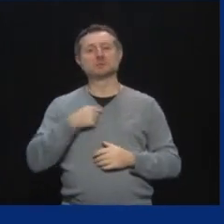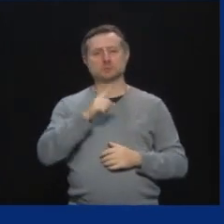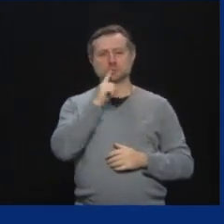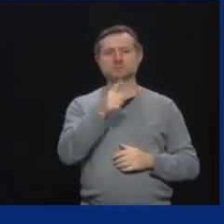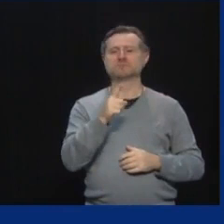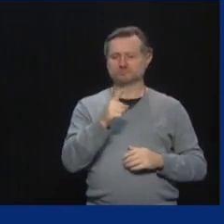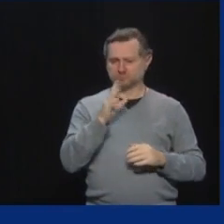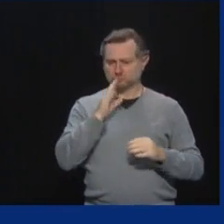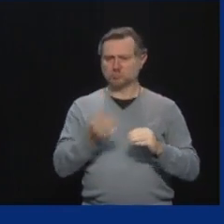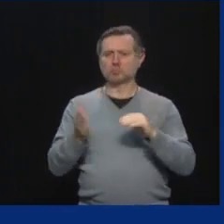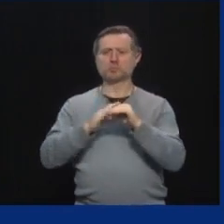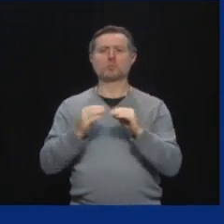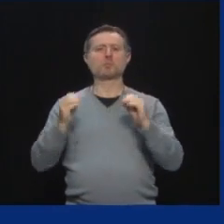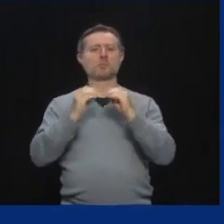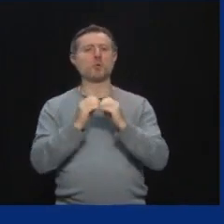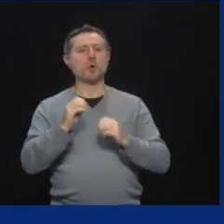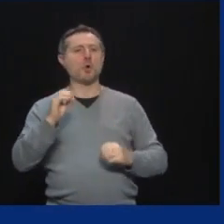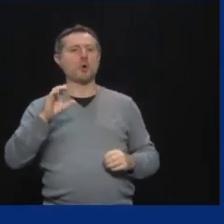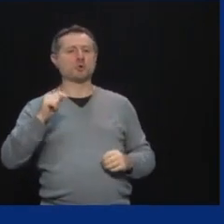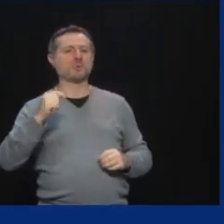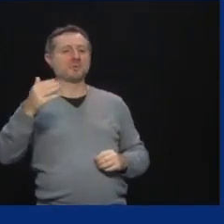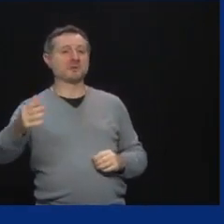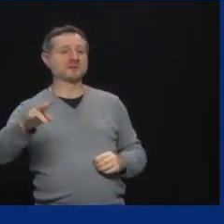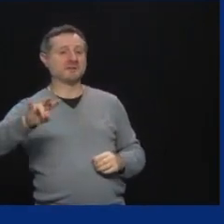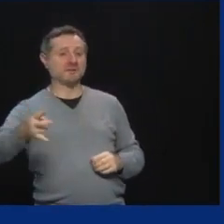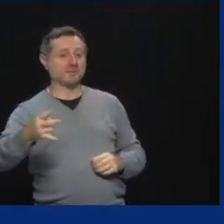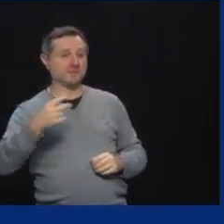October seven rolls around. So